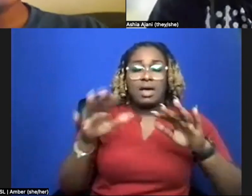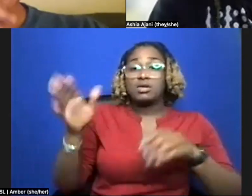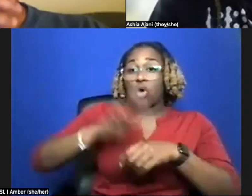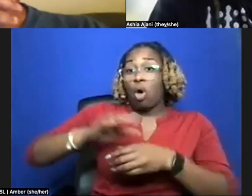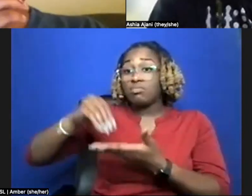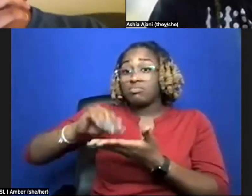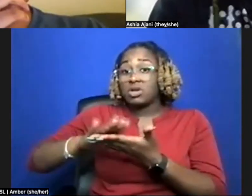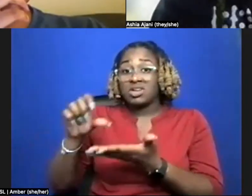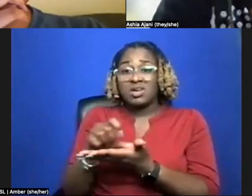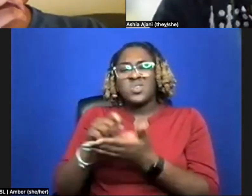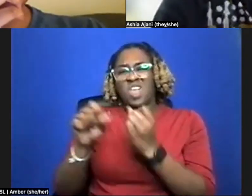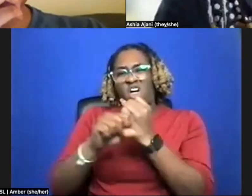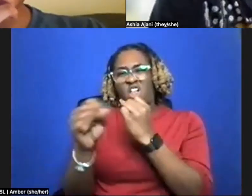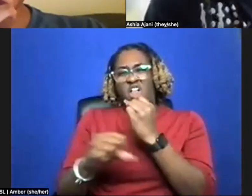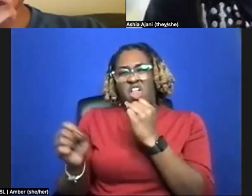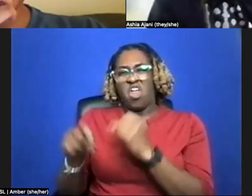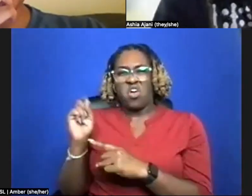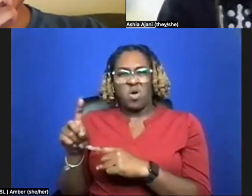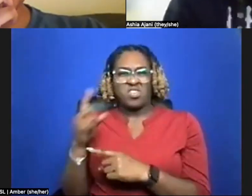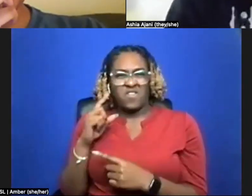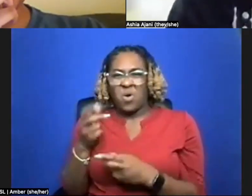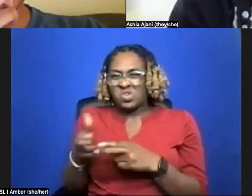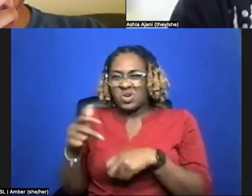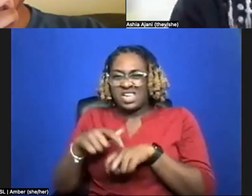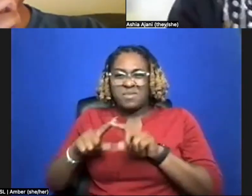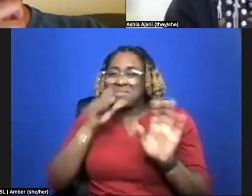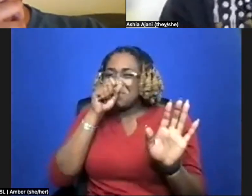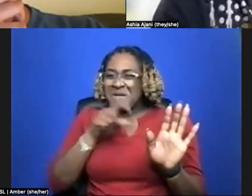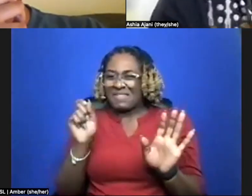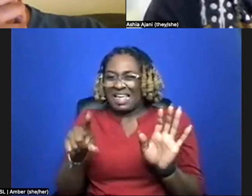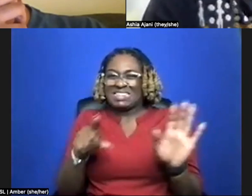long question for like for—but I would love to see like, I'd love to hear a little bit of how it--